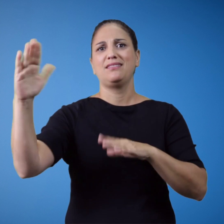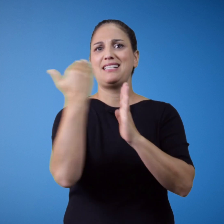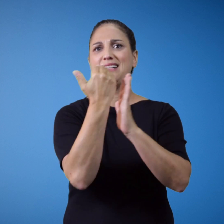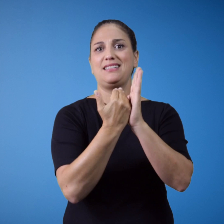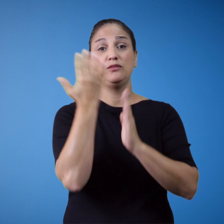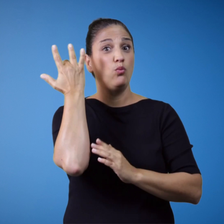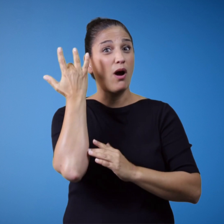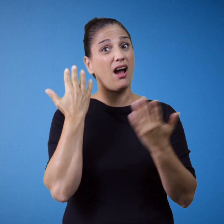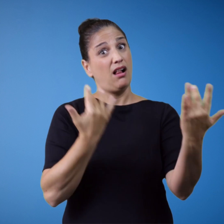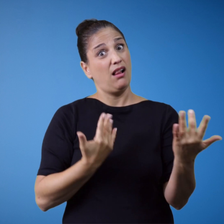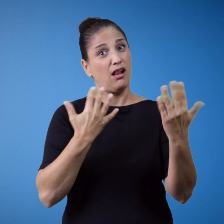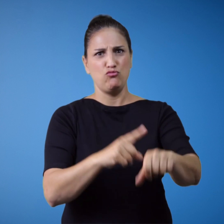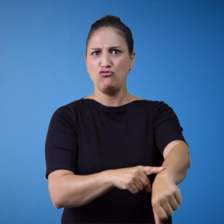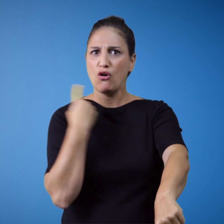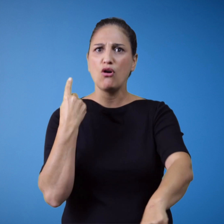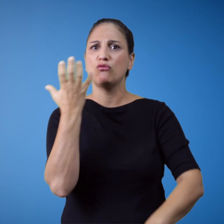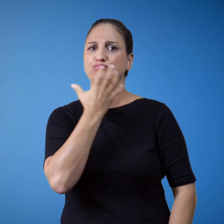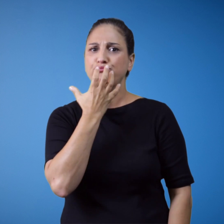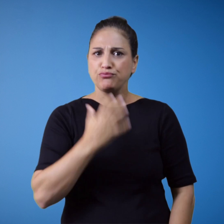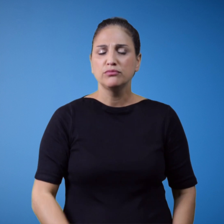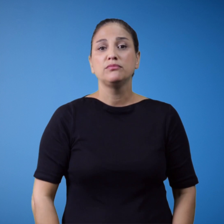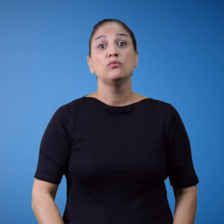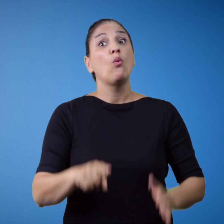to add your name to their list because the wait can be quite lengthy.